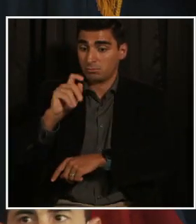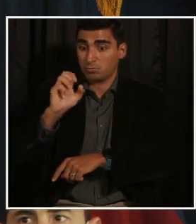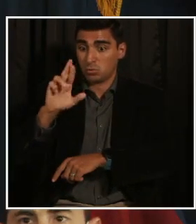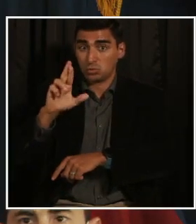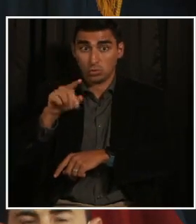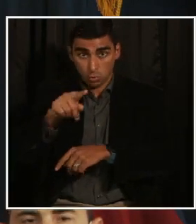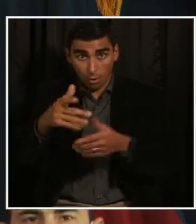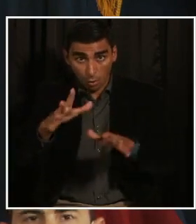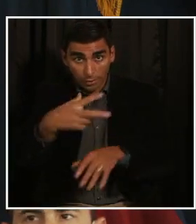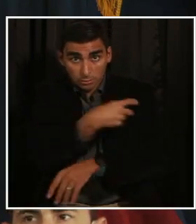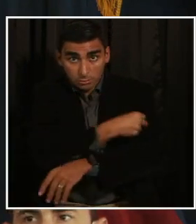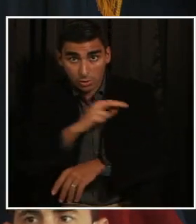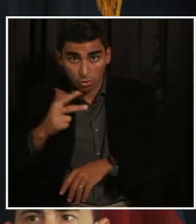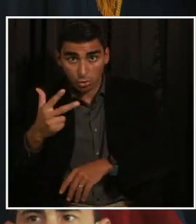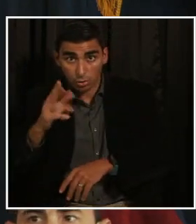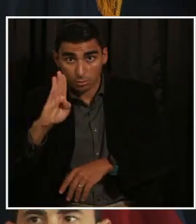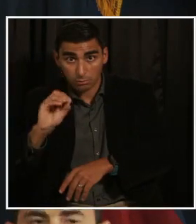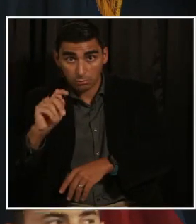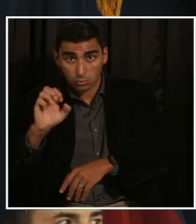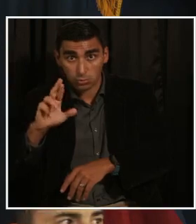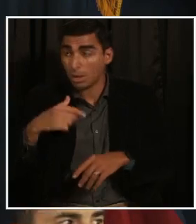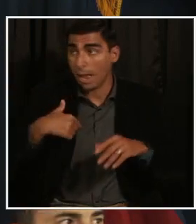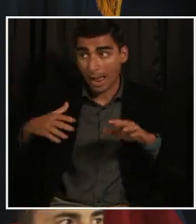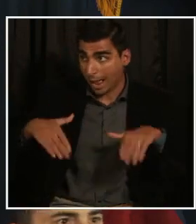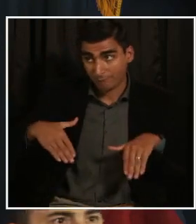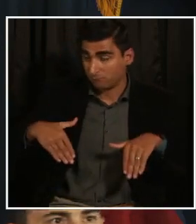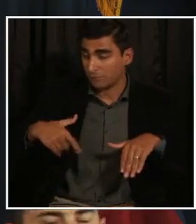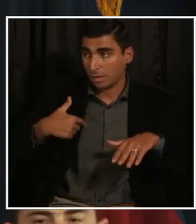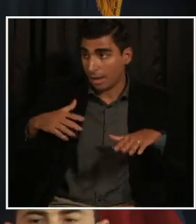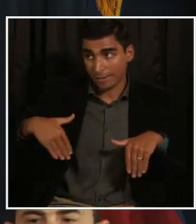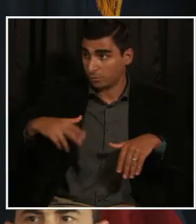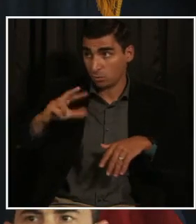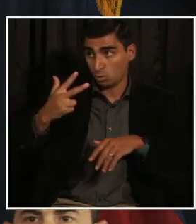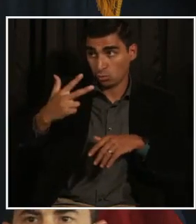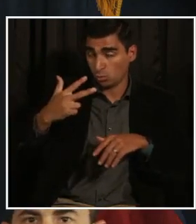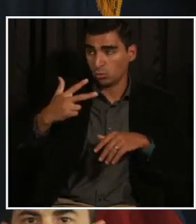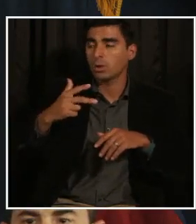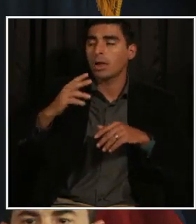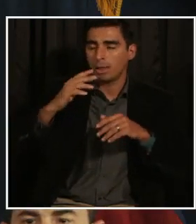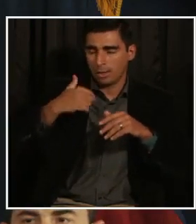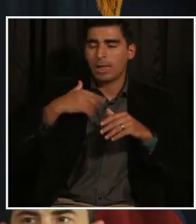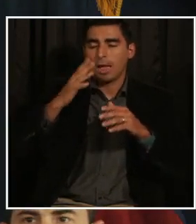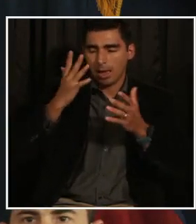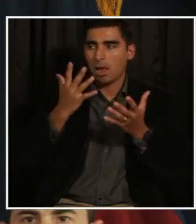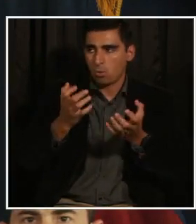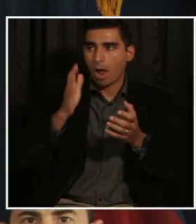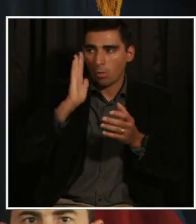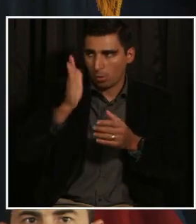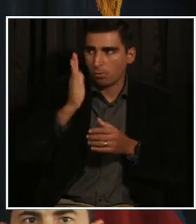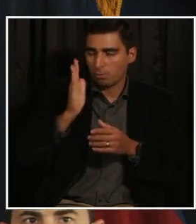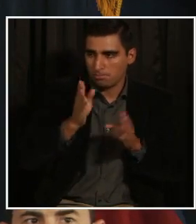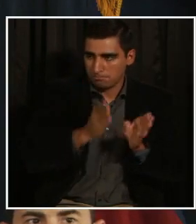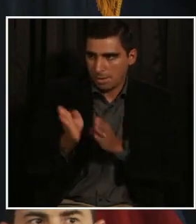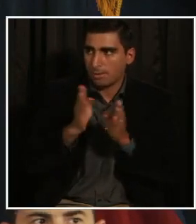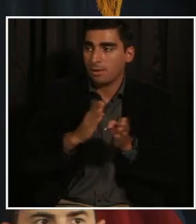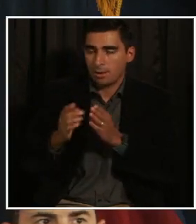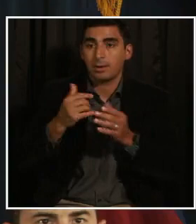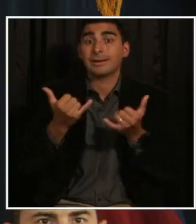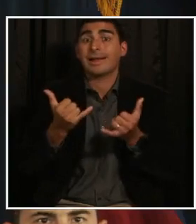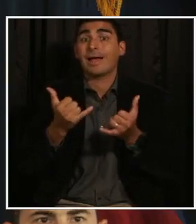um but i i plan to um i encourage really at this point i encourage people in their 70s and 80s to